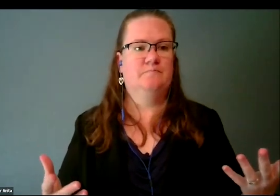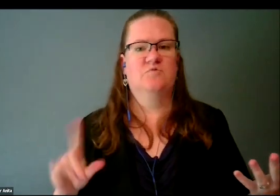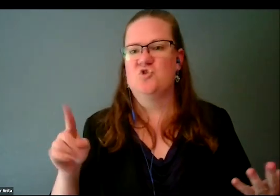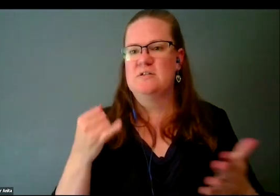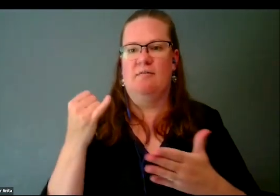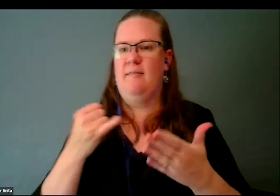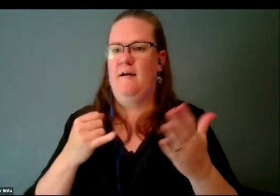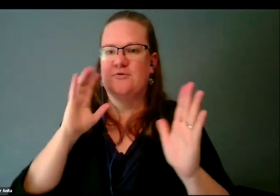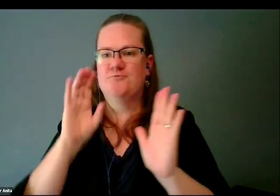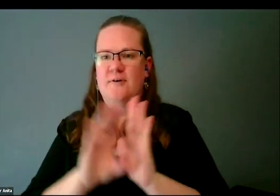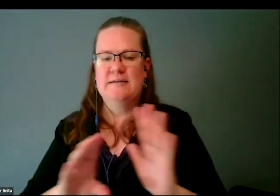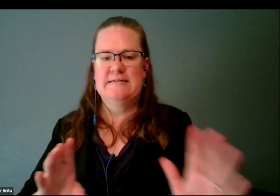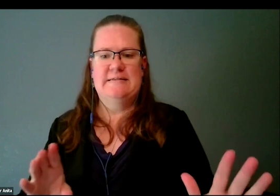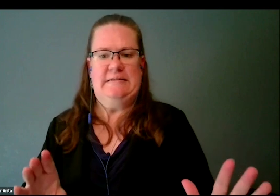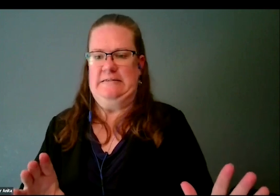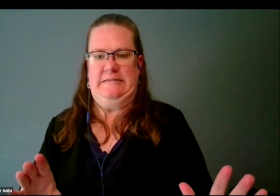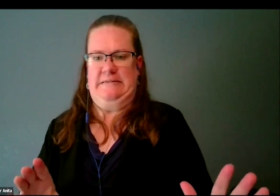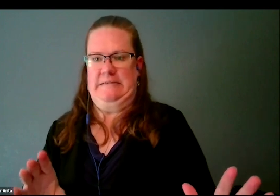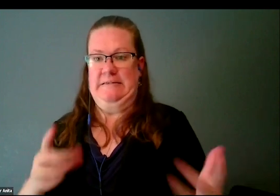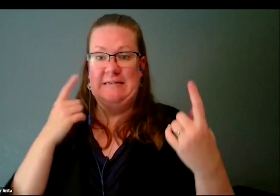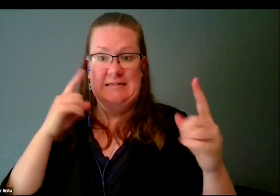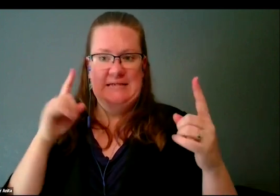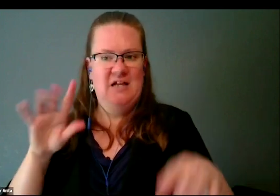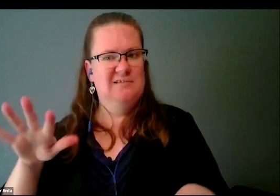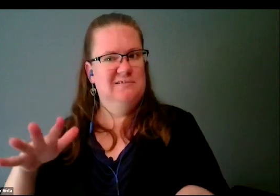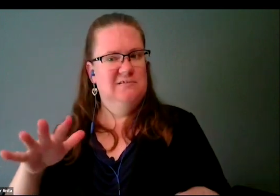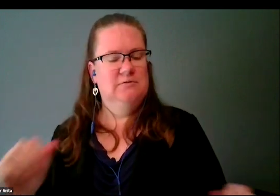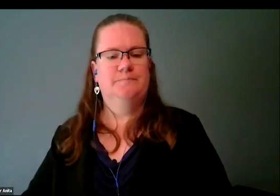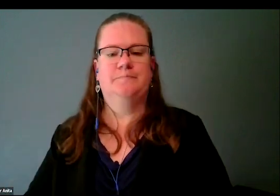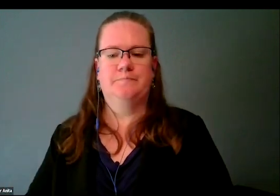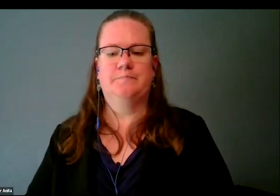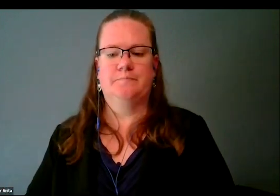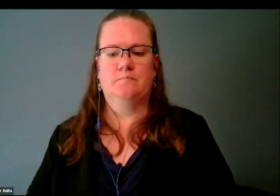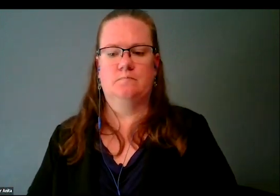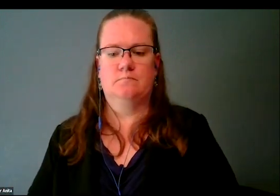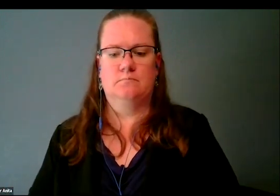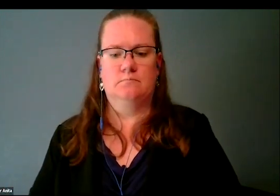and I've had limited success so far. I think a lot of times, what's a key thing